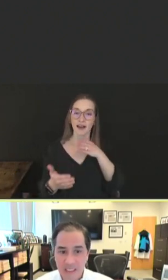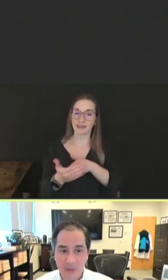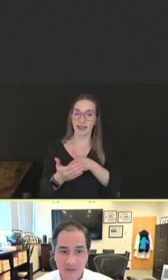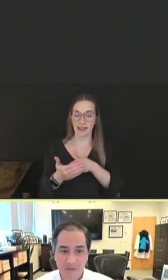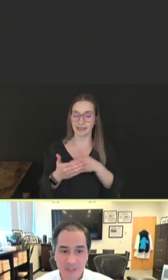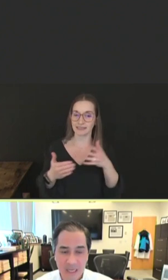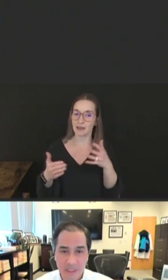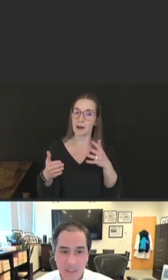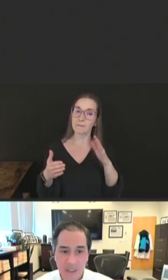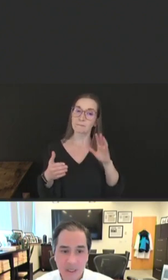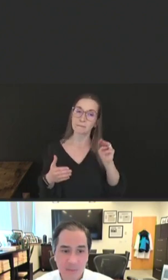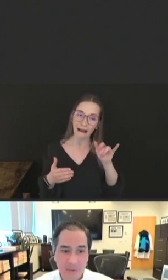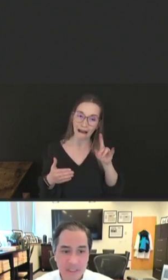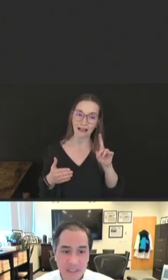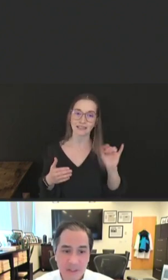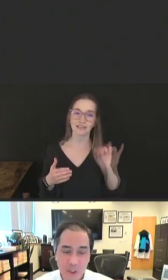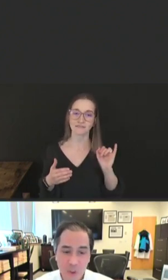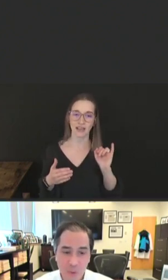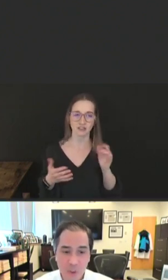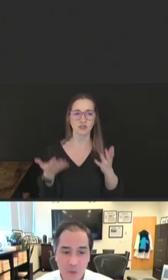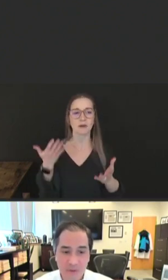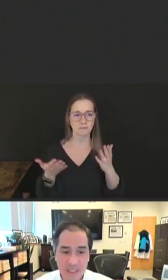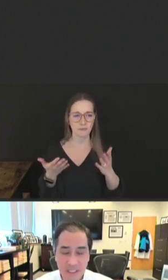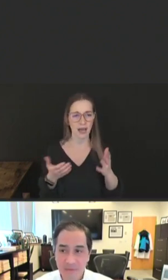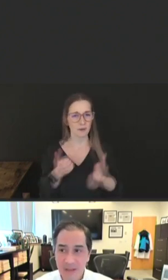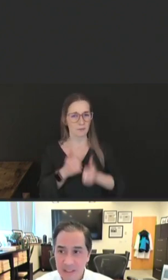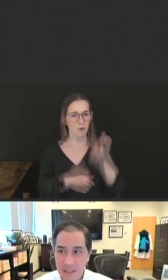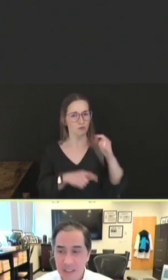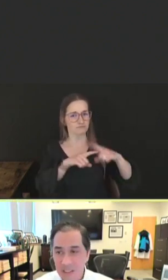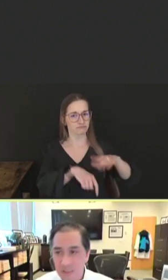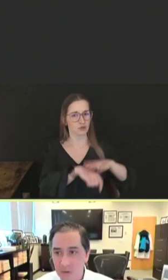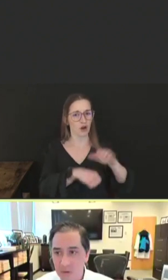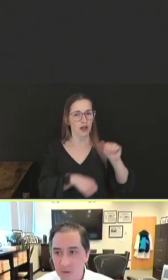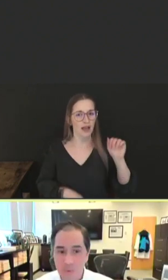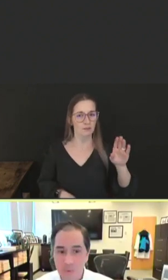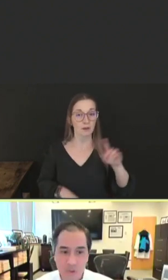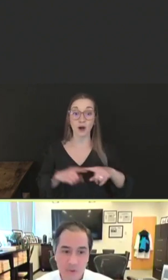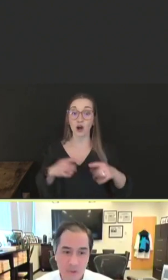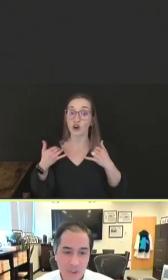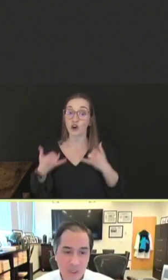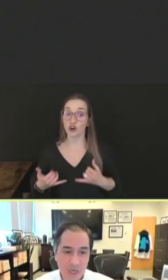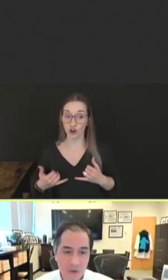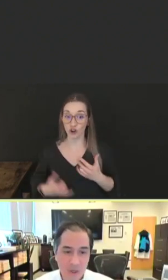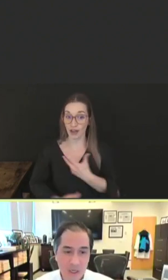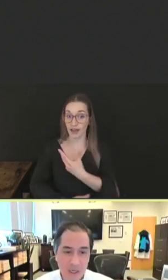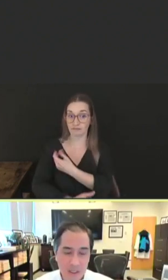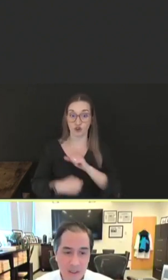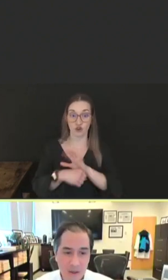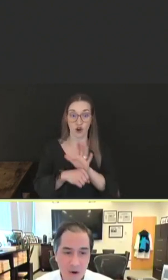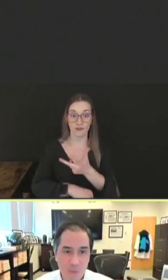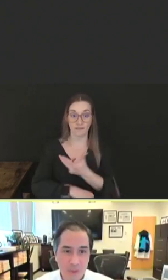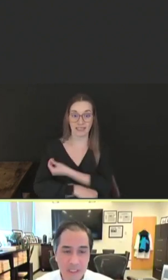antibody phenomenon. But the current COVID-19 vaccines, even with the boosters, are really